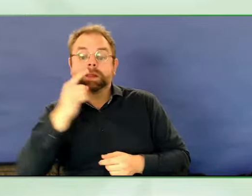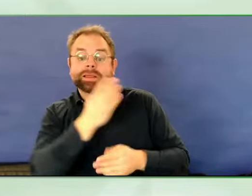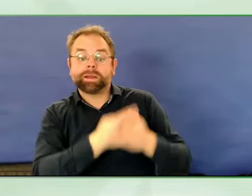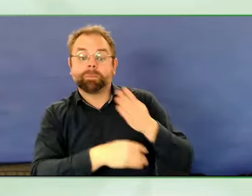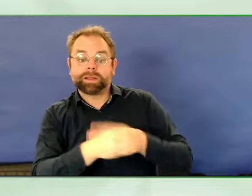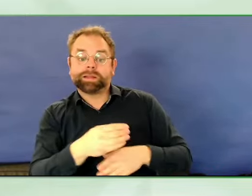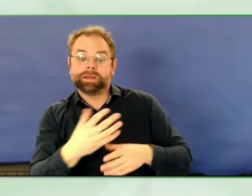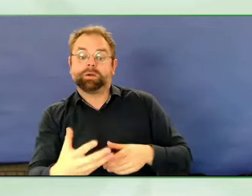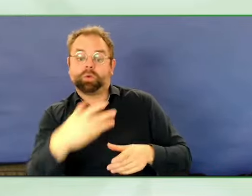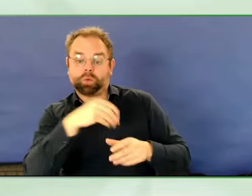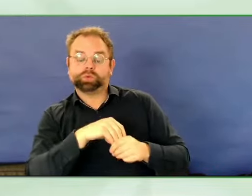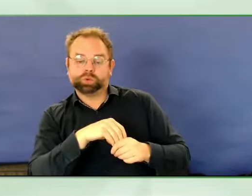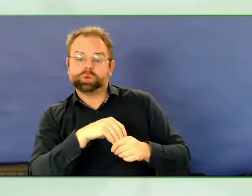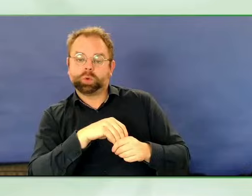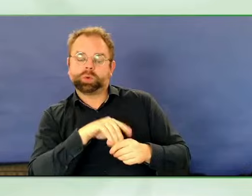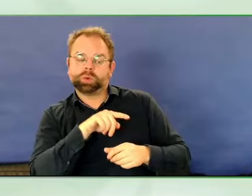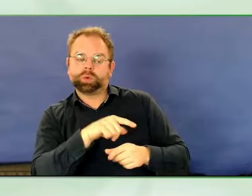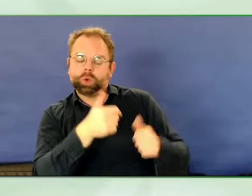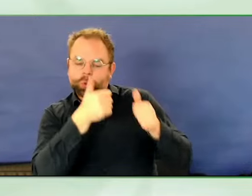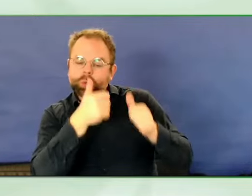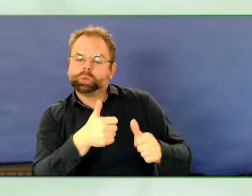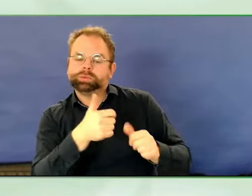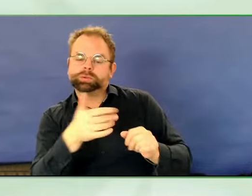And I think that this is something that we want to change.